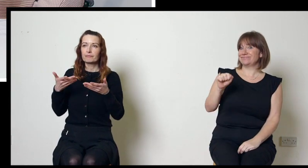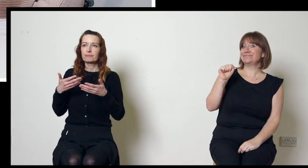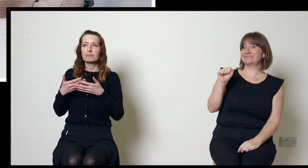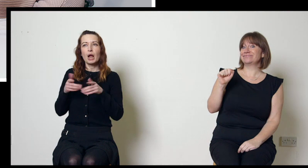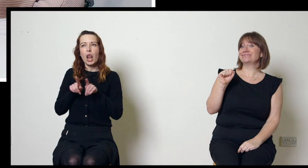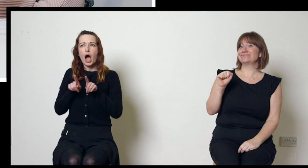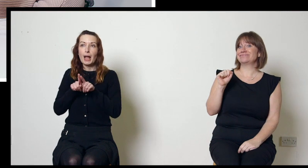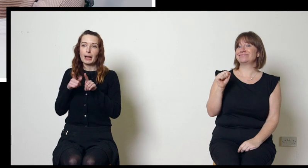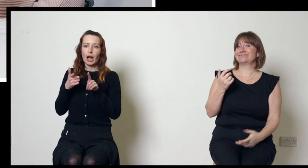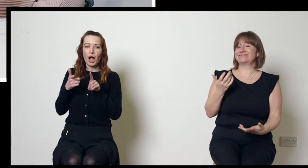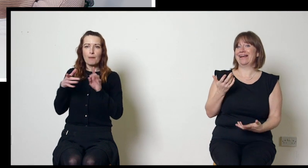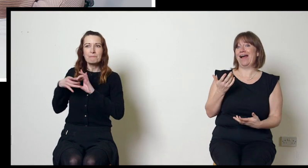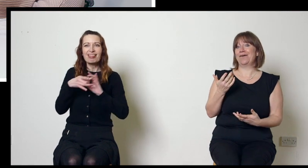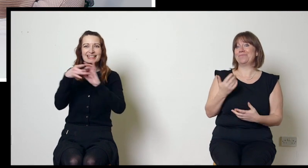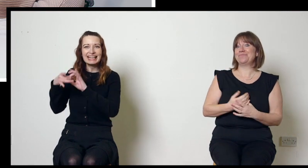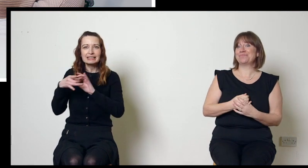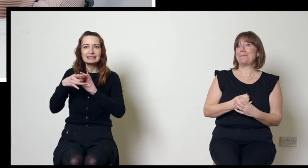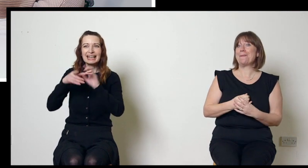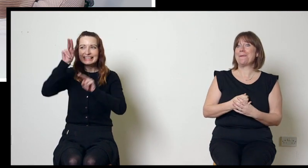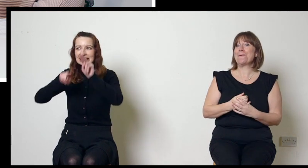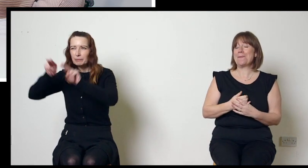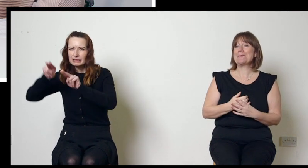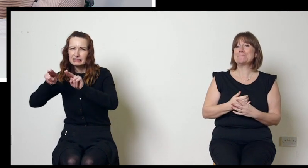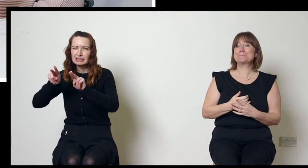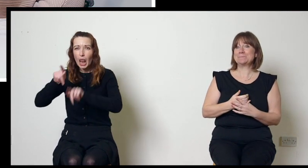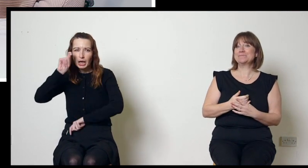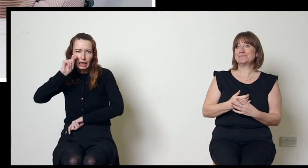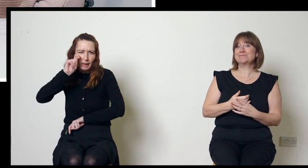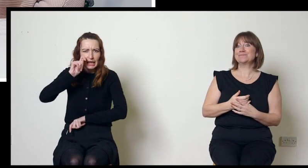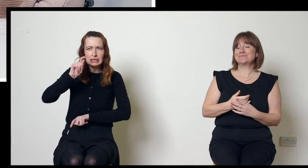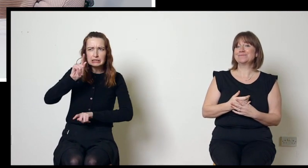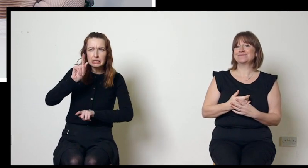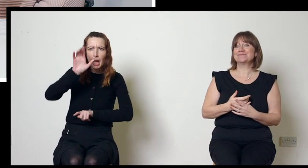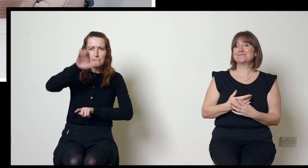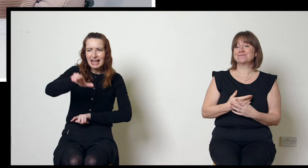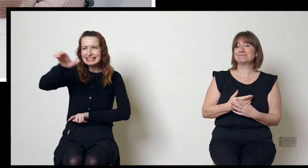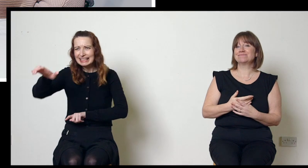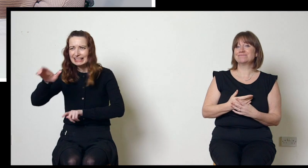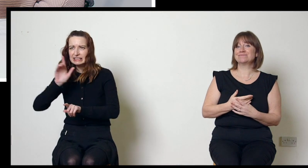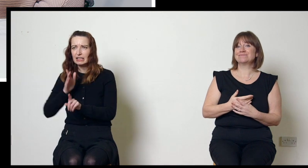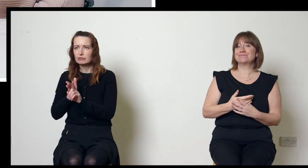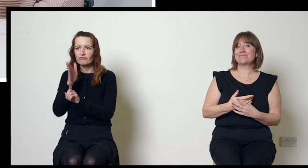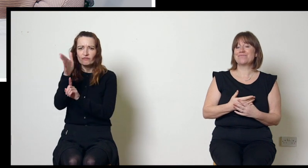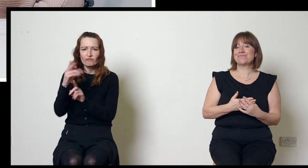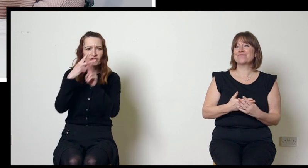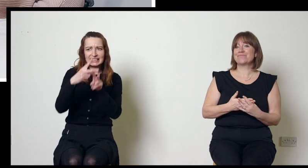like, building assessments, like mini audits didn’t we? to kind of start getting an idea of what the venues are in Peterborough.